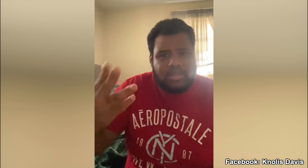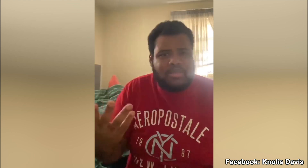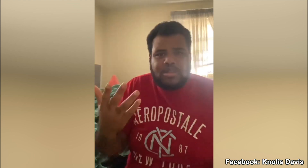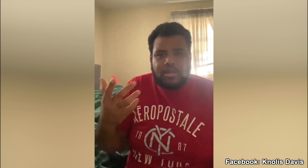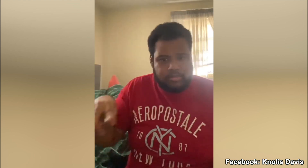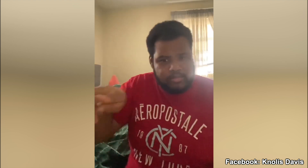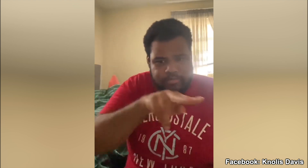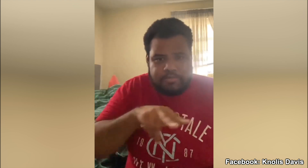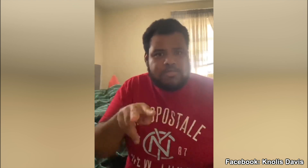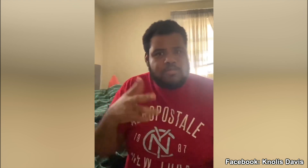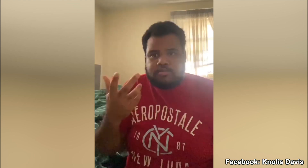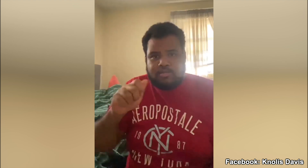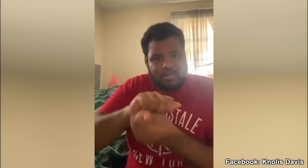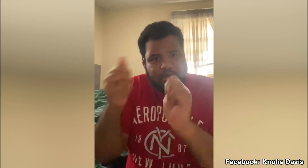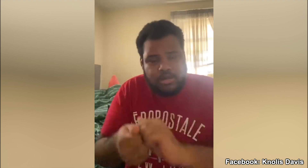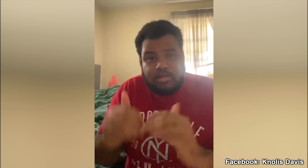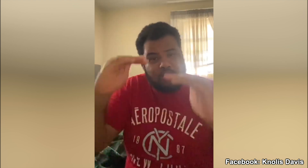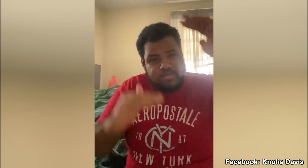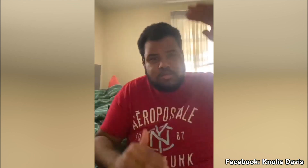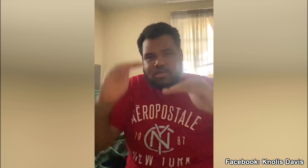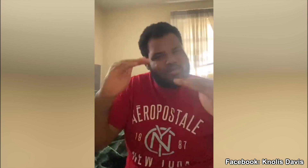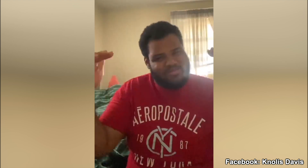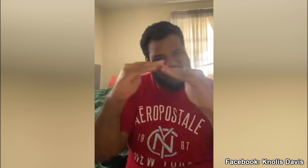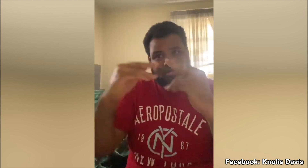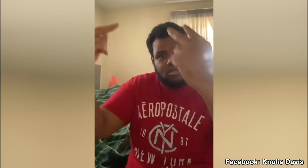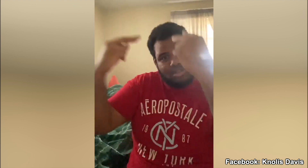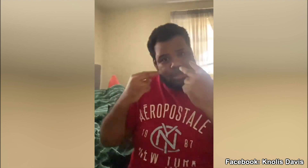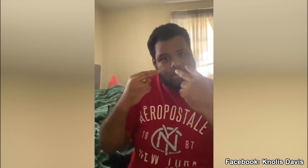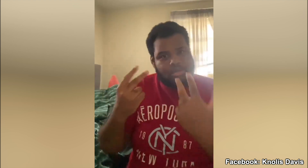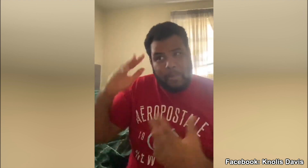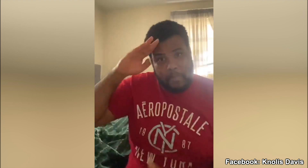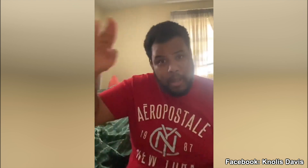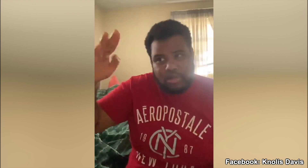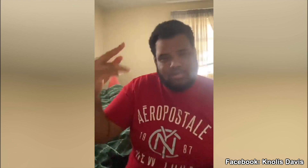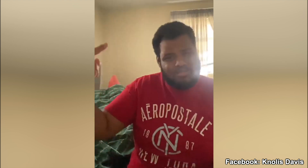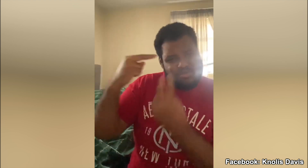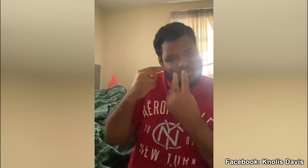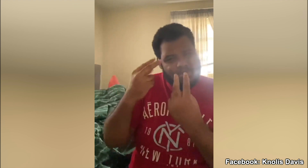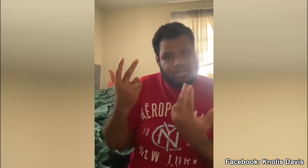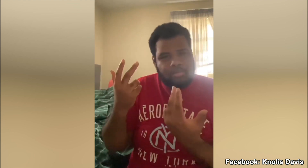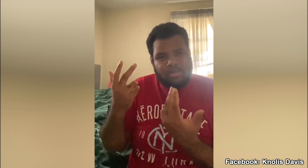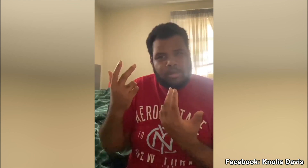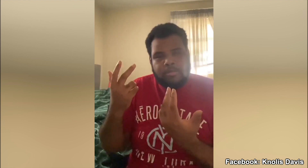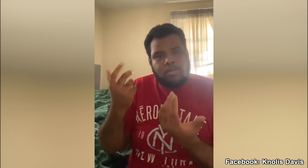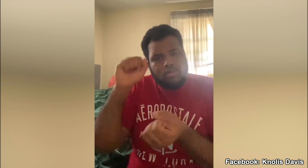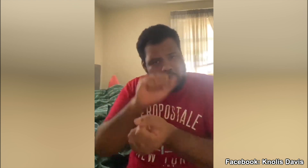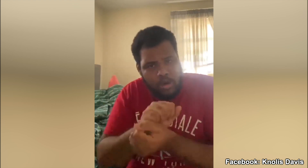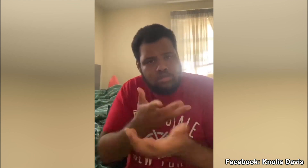Police officers need to treat us (Black people) equally. Police officers should treat Black people with respect